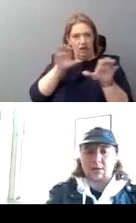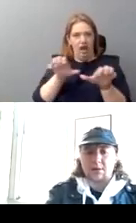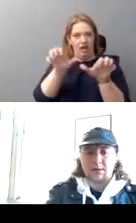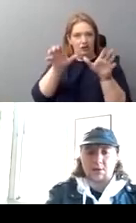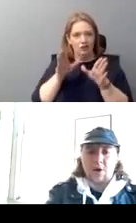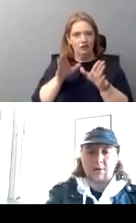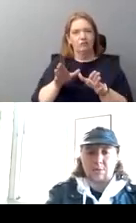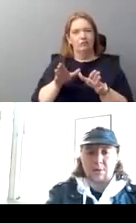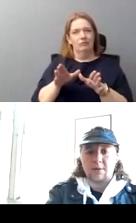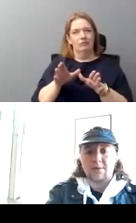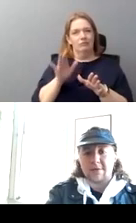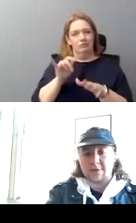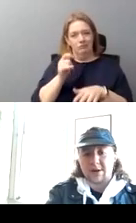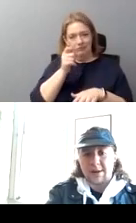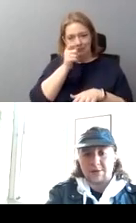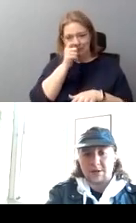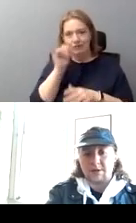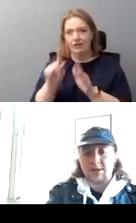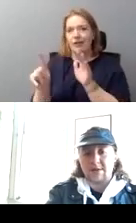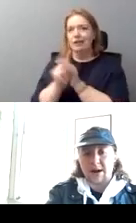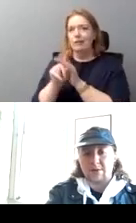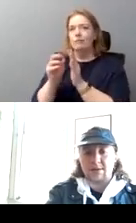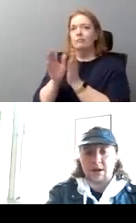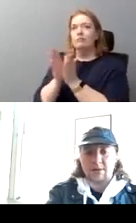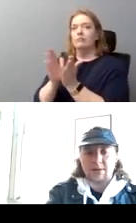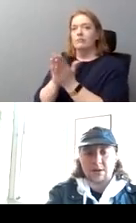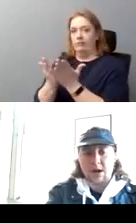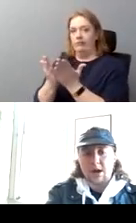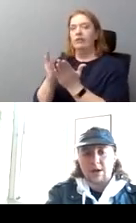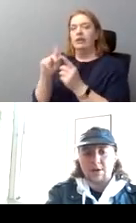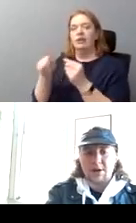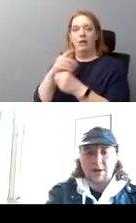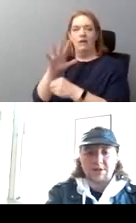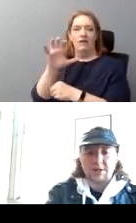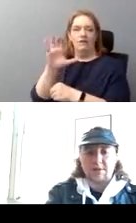Constance Lewallen's book 500 Capp Street: David Ireland's House. In her narration of